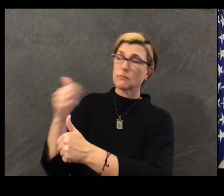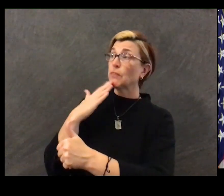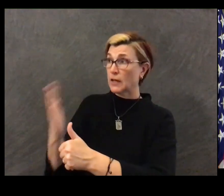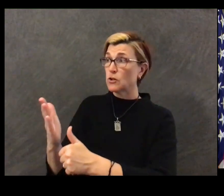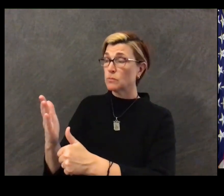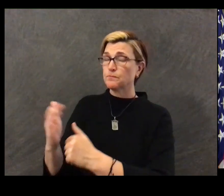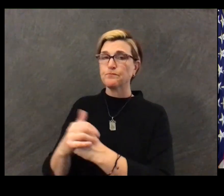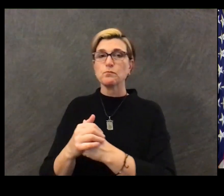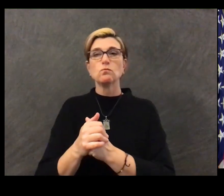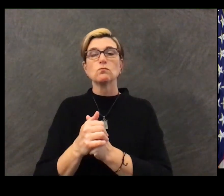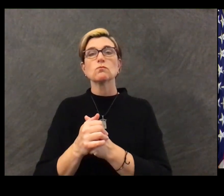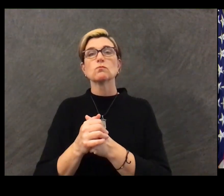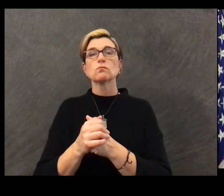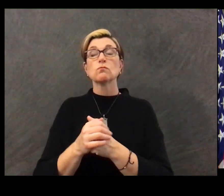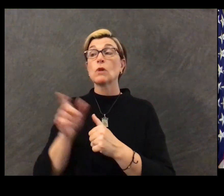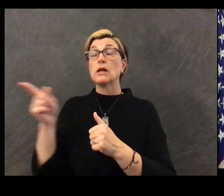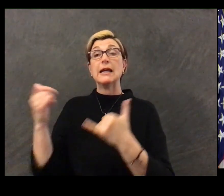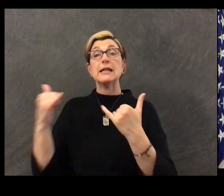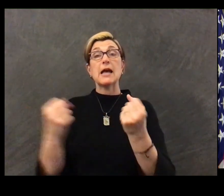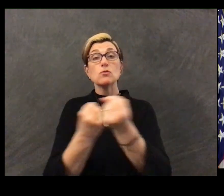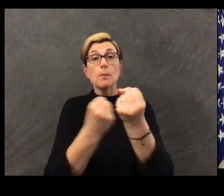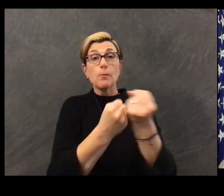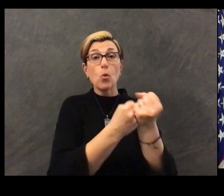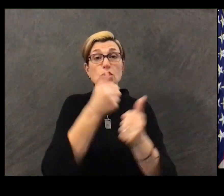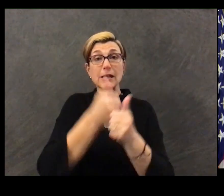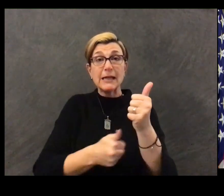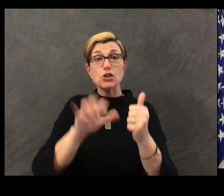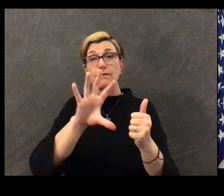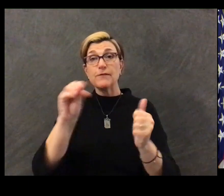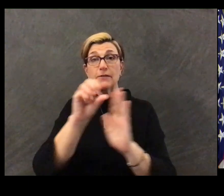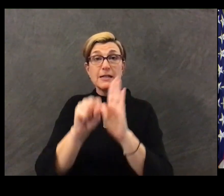assistance to all 50 states through what on one phone calls as they develop and